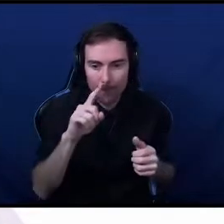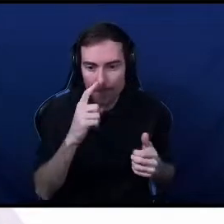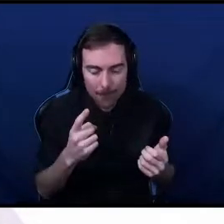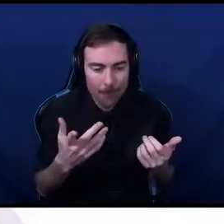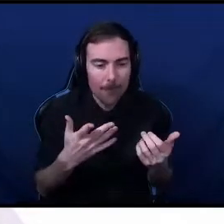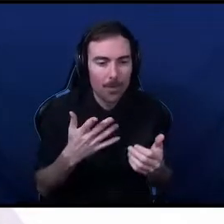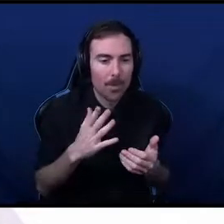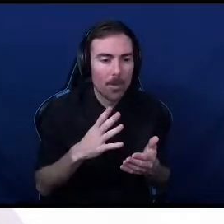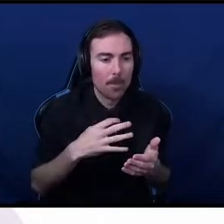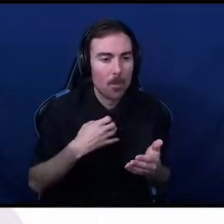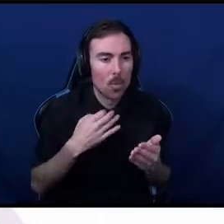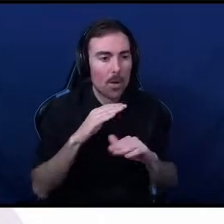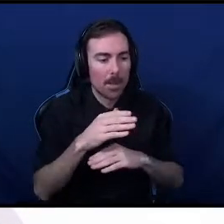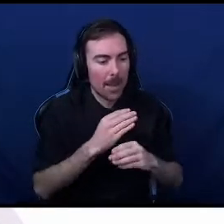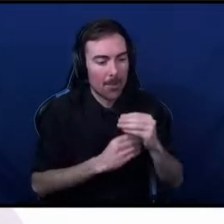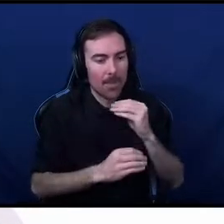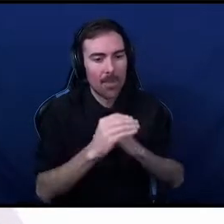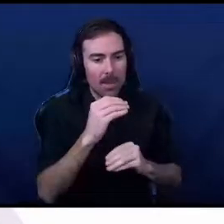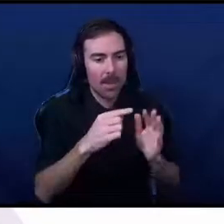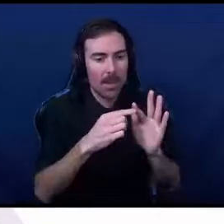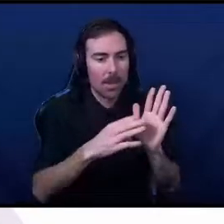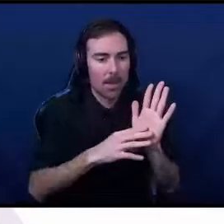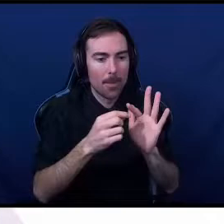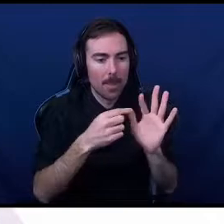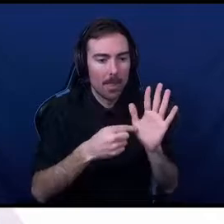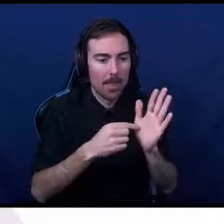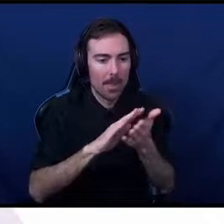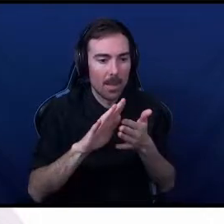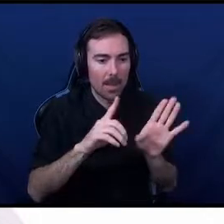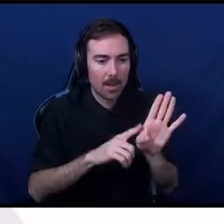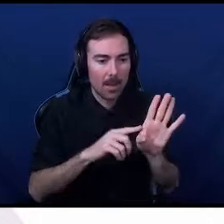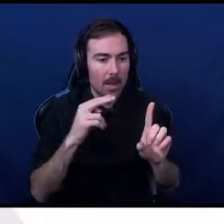That's great. And I think one of the things that you both touched